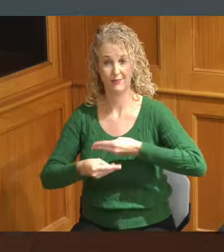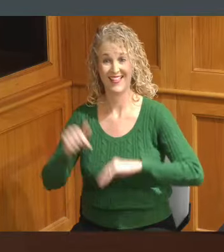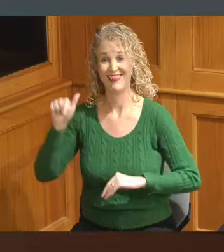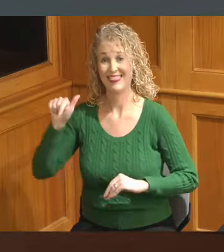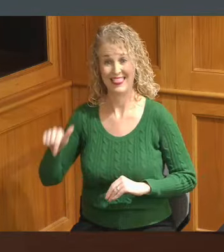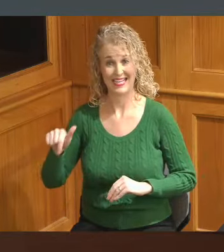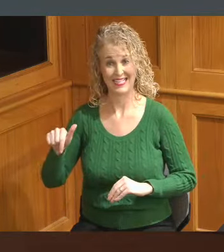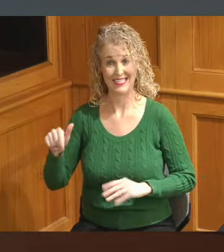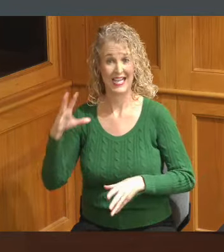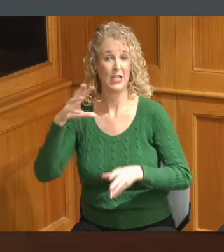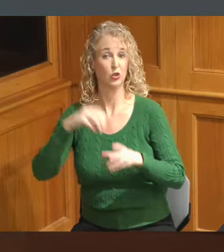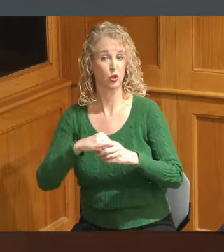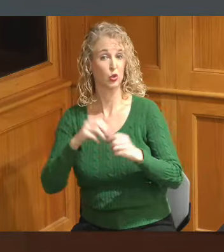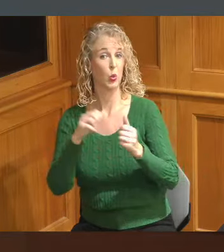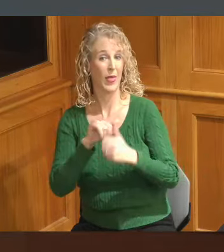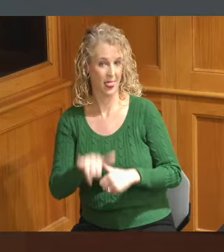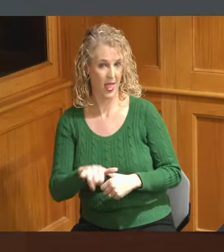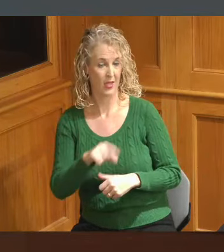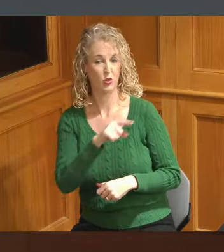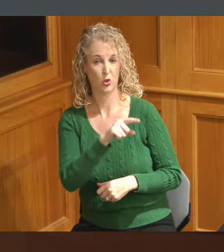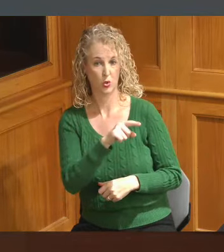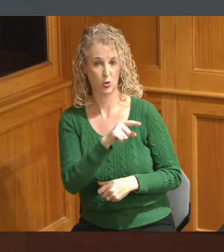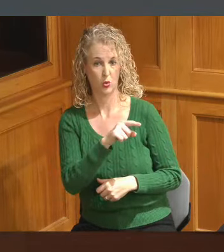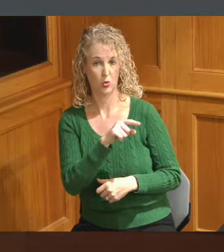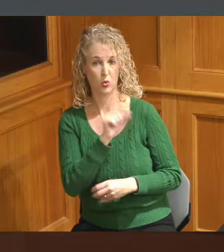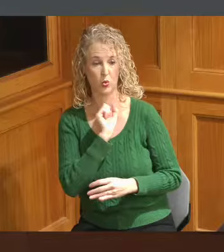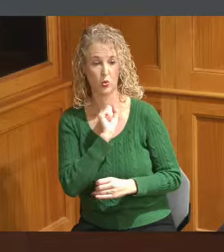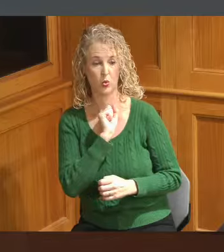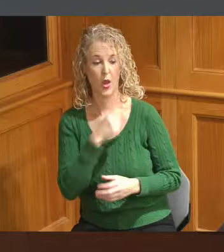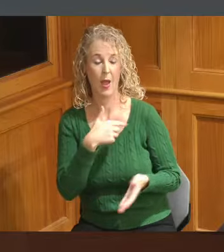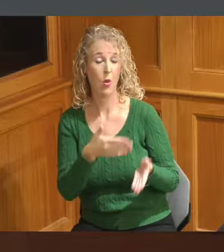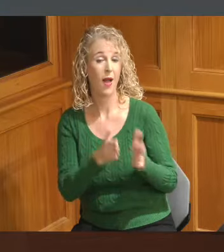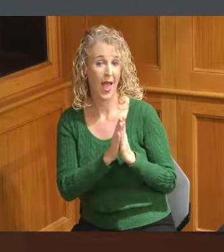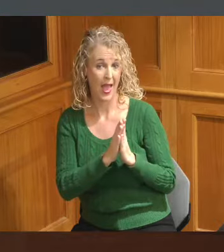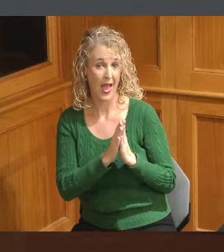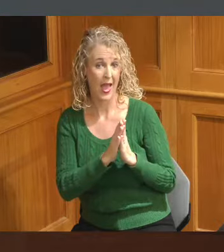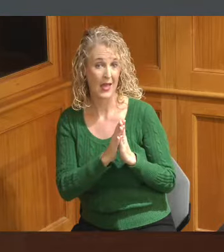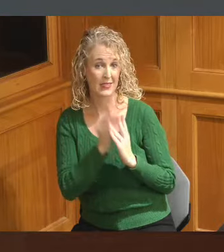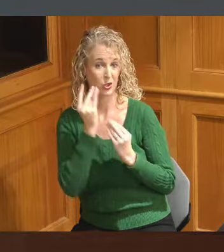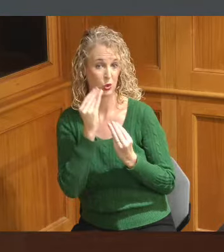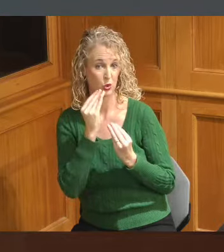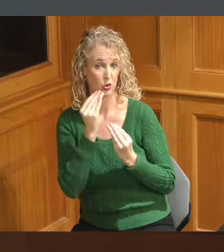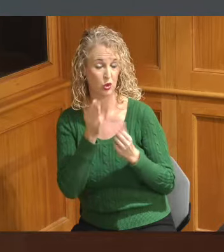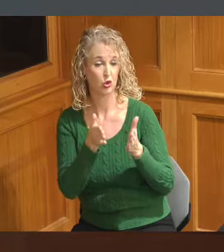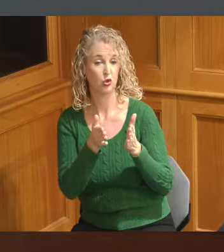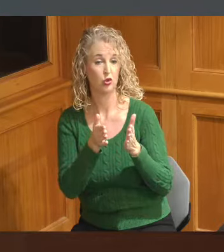just be included. I will make a I will ask the Commissioners to consider both by leave item 11